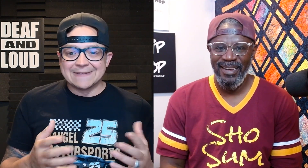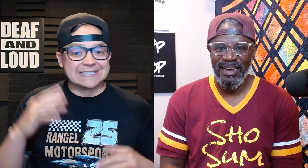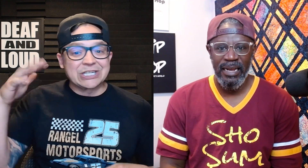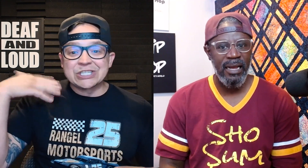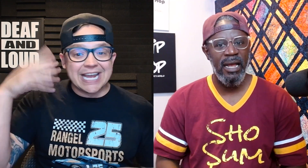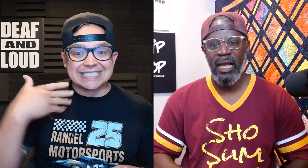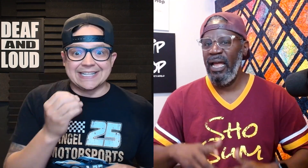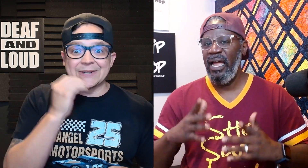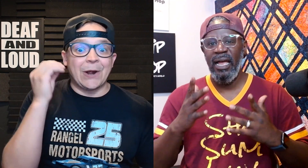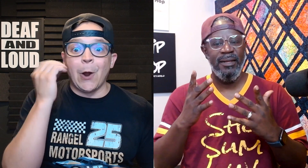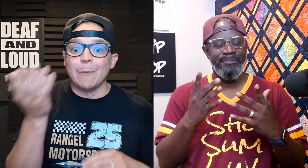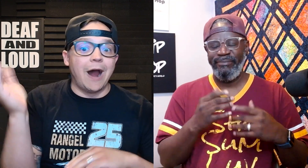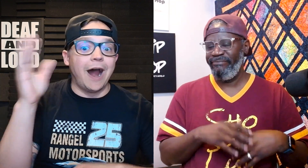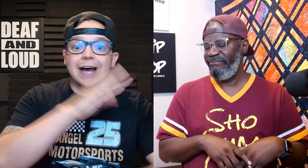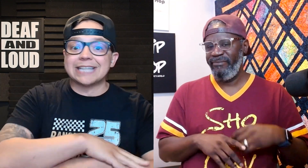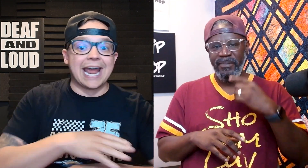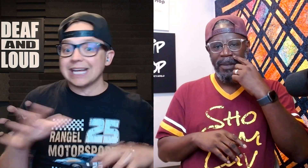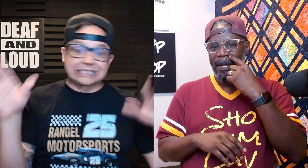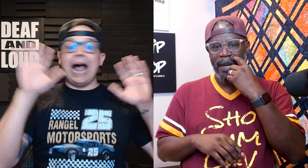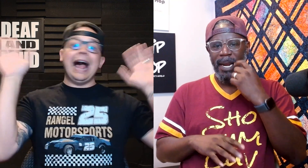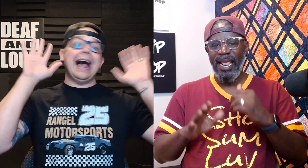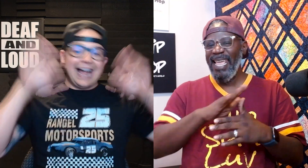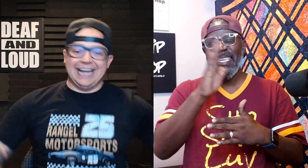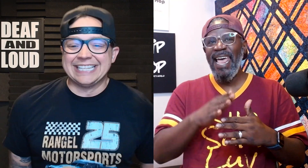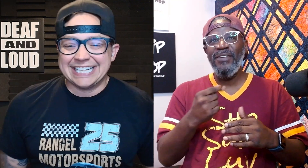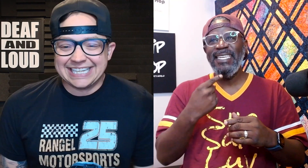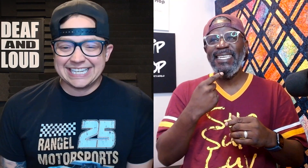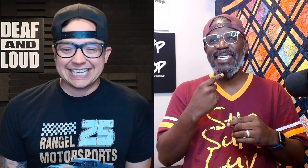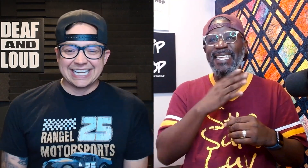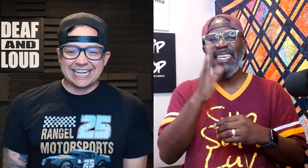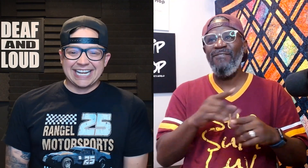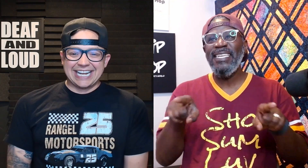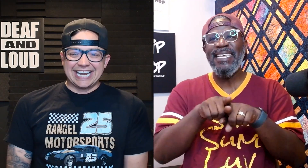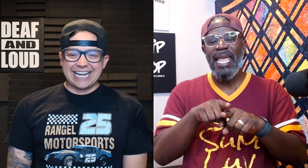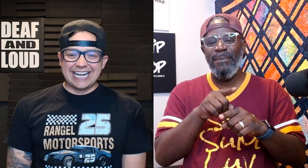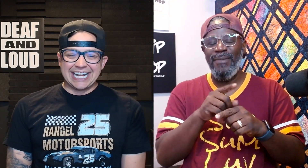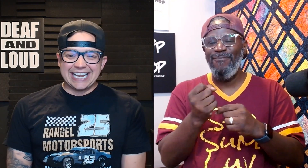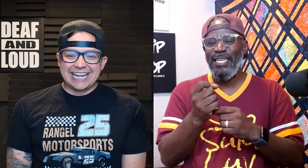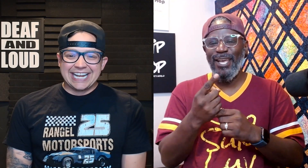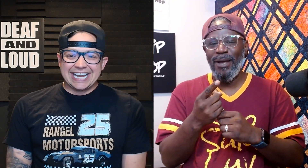It's crazy, they're home all day, it's so much! It's never the same every year.